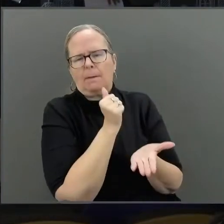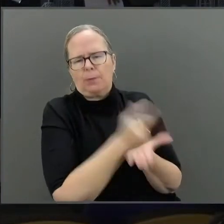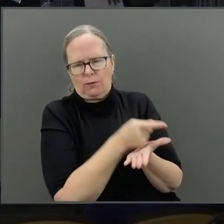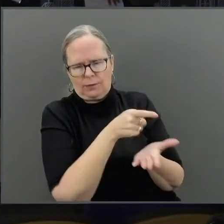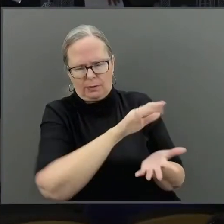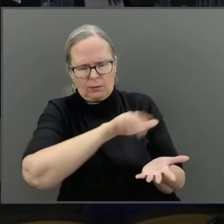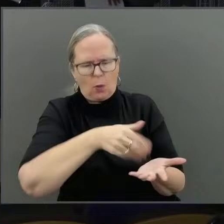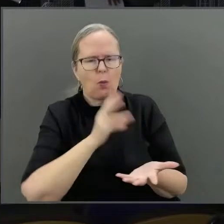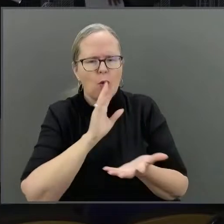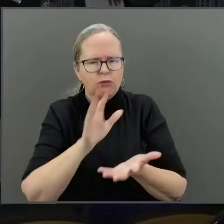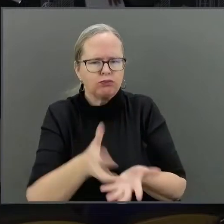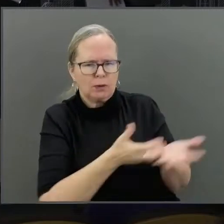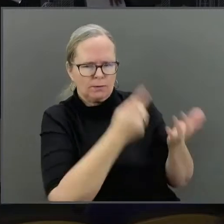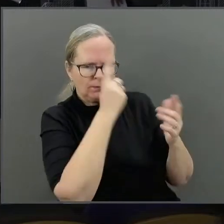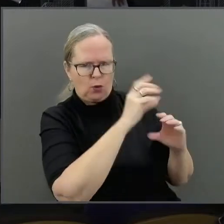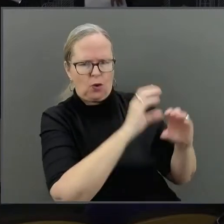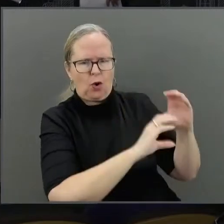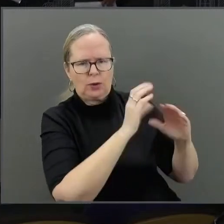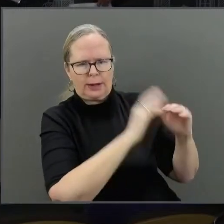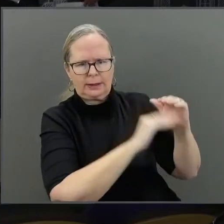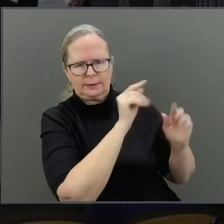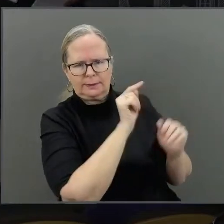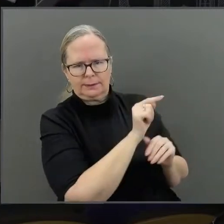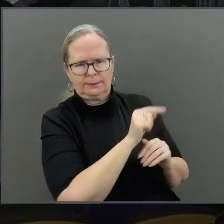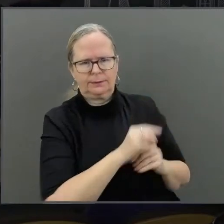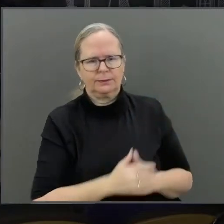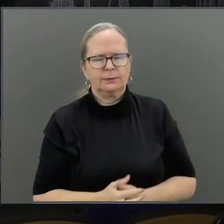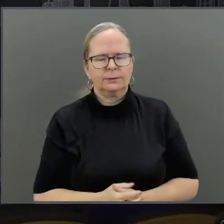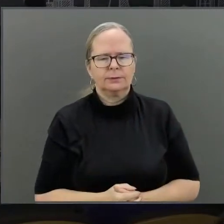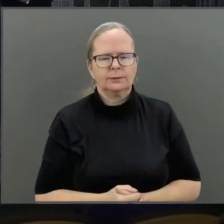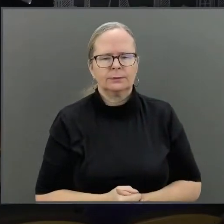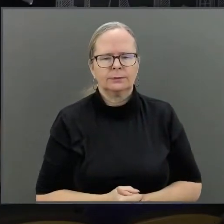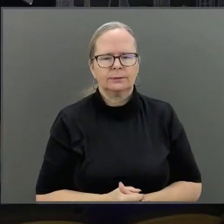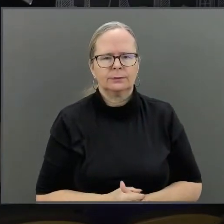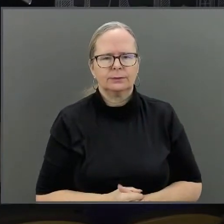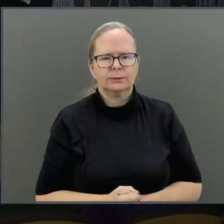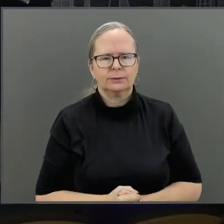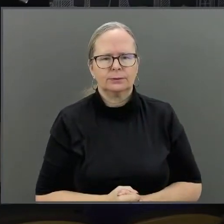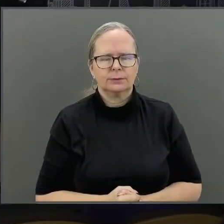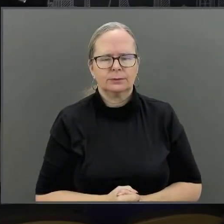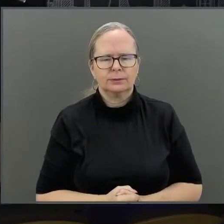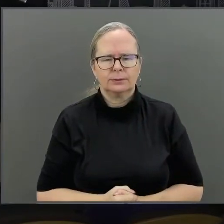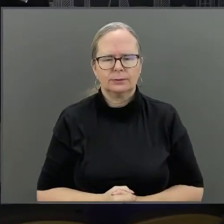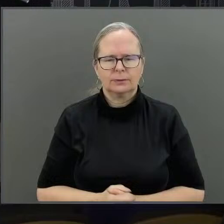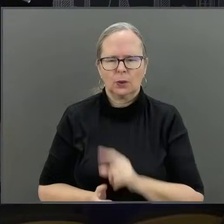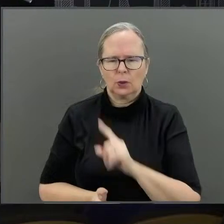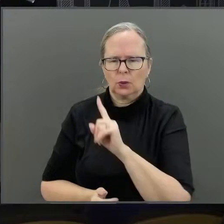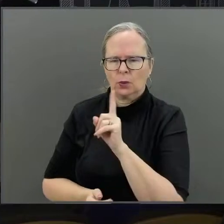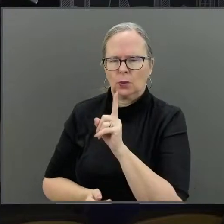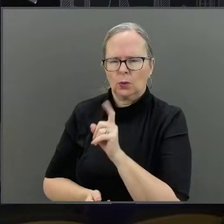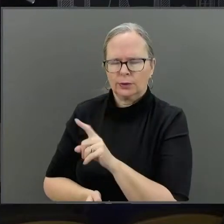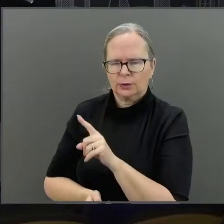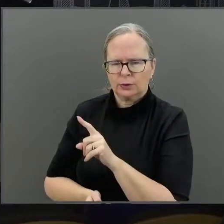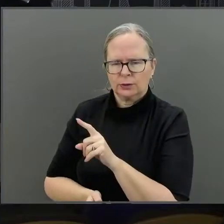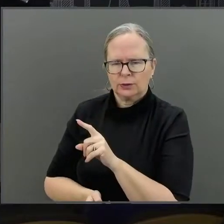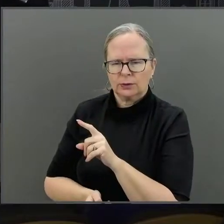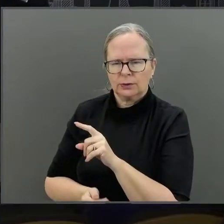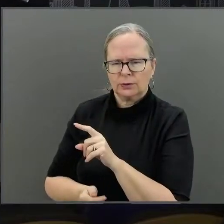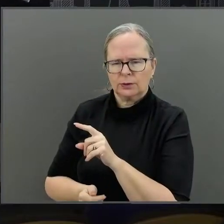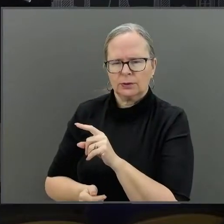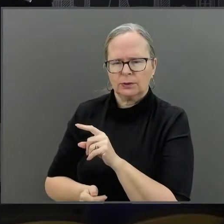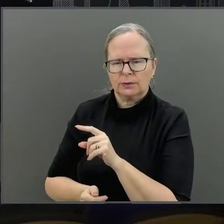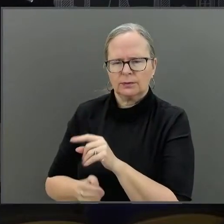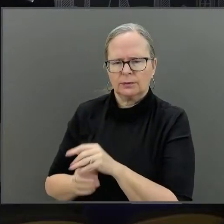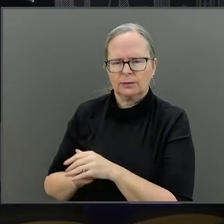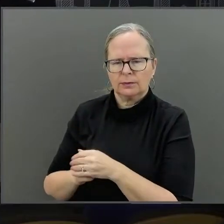car um again for Mr Thompson um if that pipe was rated good um how should calgarians feel